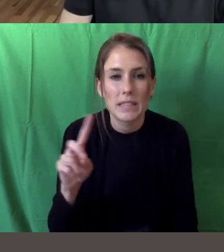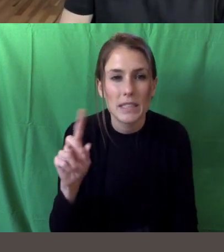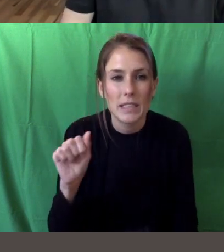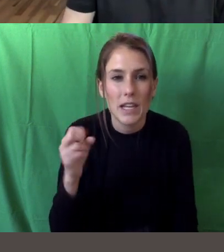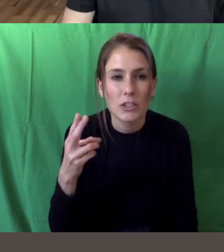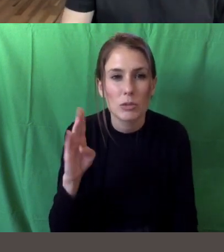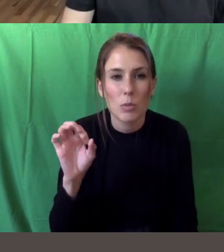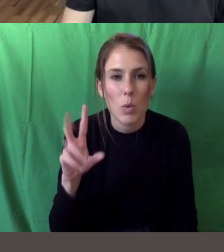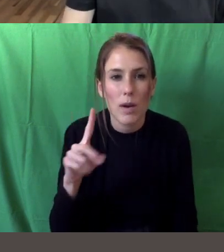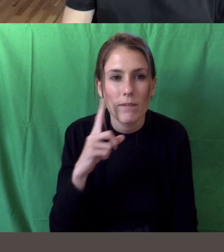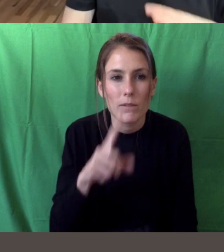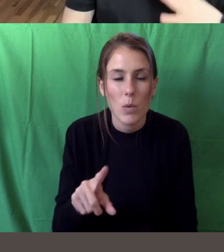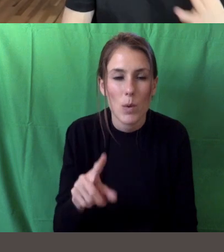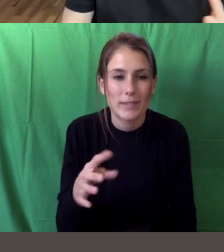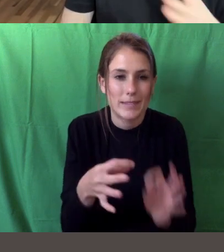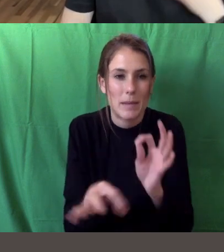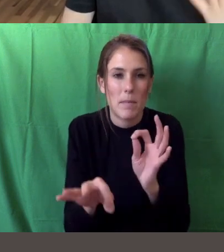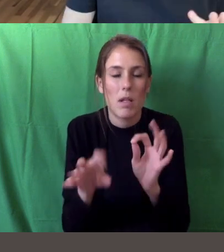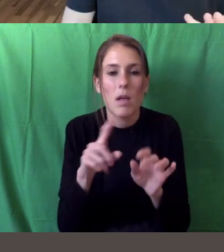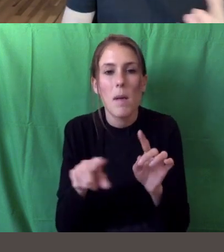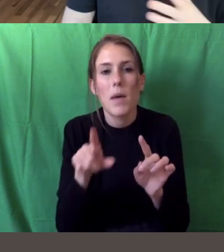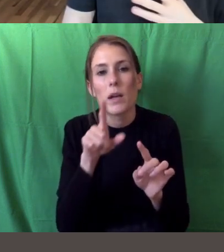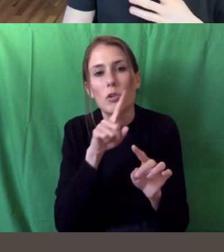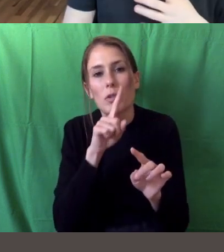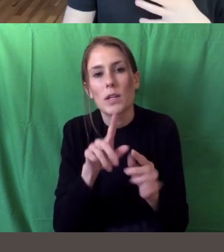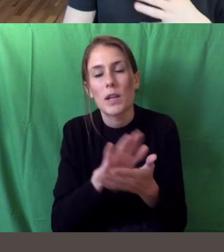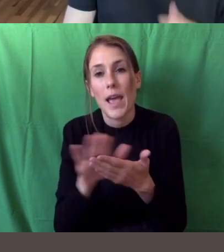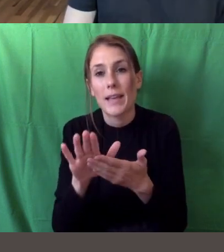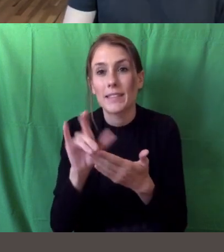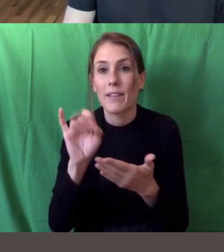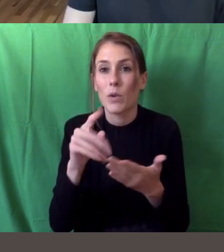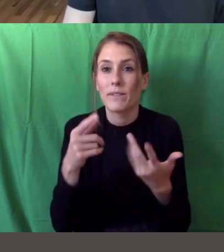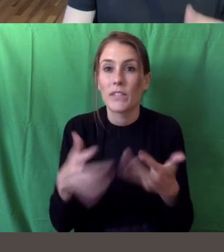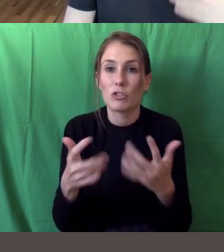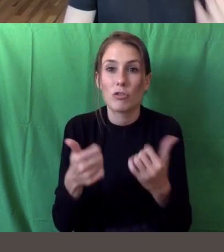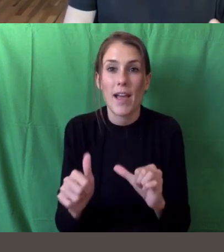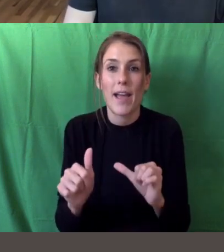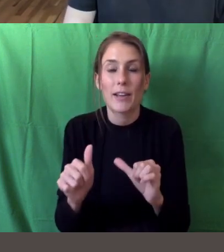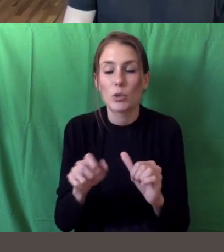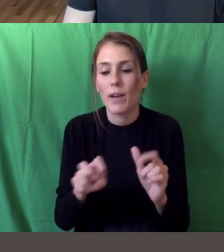And I think this is like my, it's pretty nice because if you've ever tried to navigate the Azure portal,